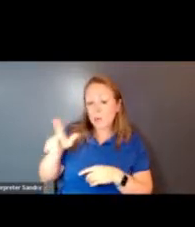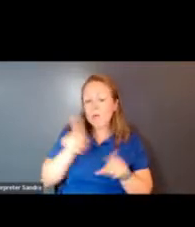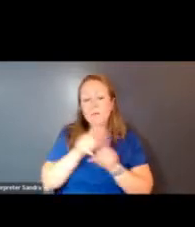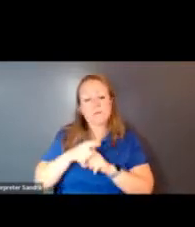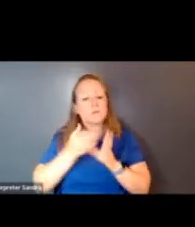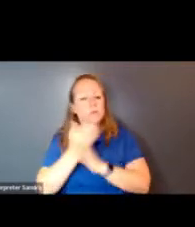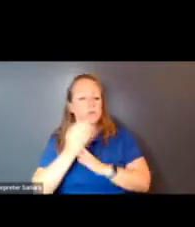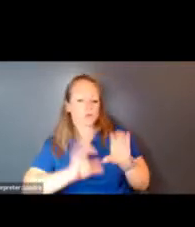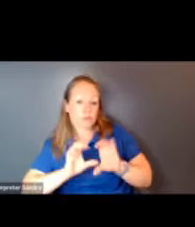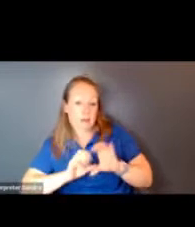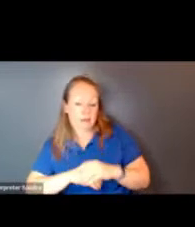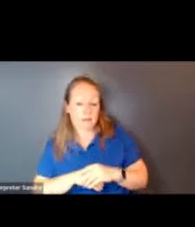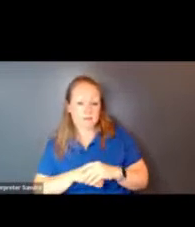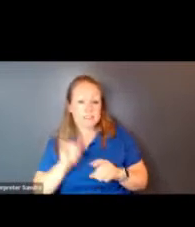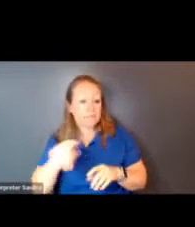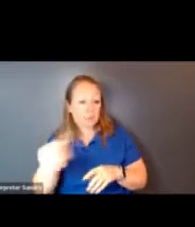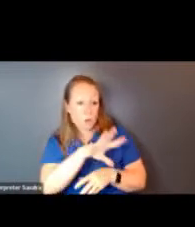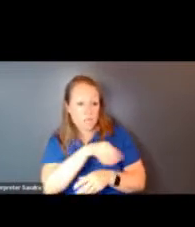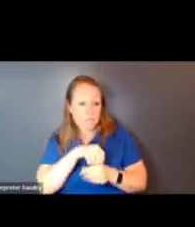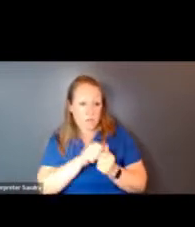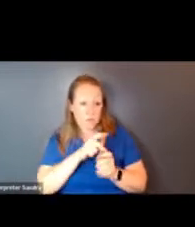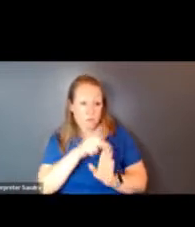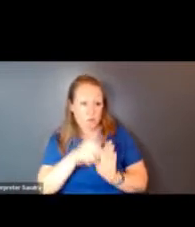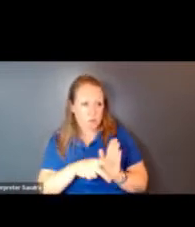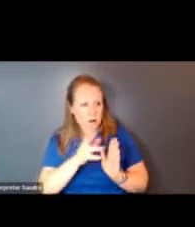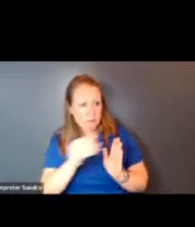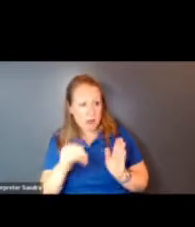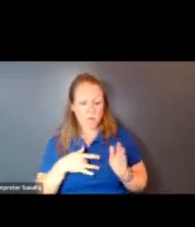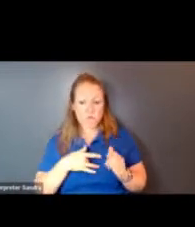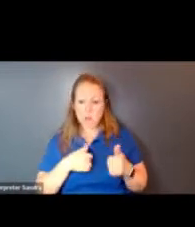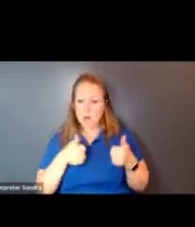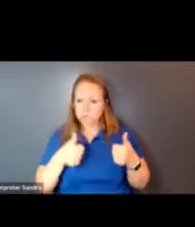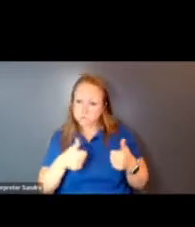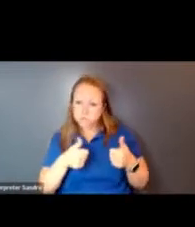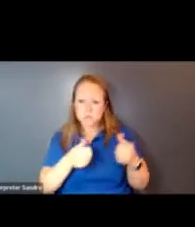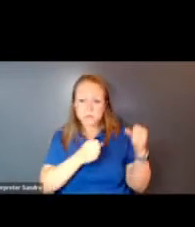tell us more about it, what makes it successful. And if you see a need for improvement and growth on I&A tell us what